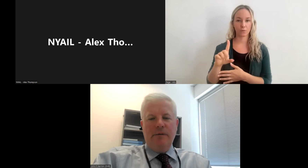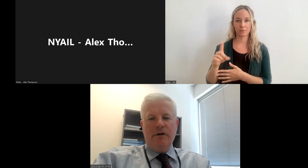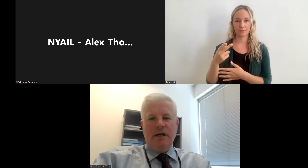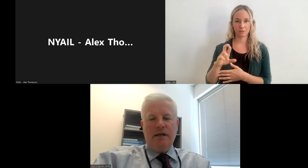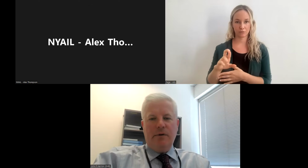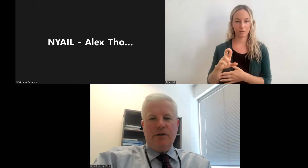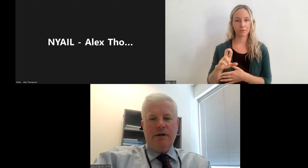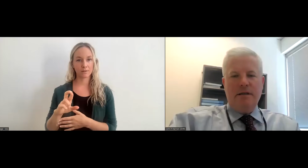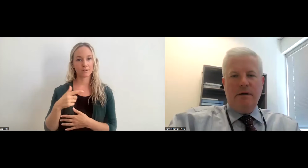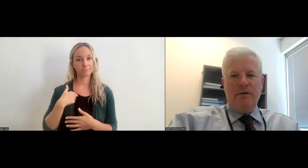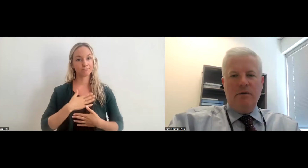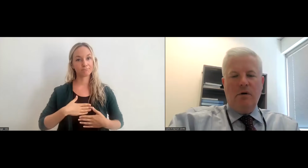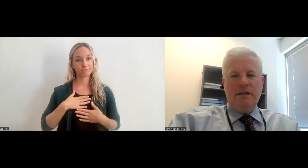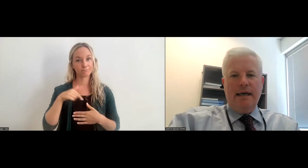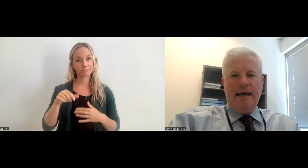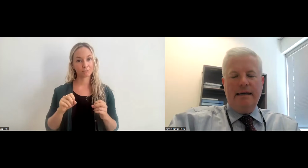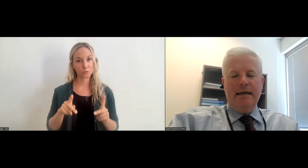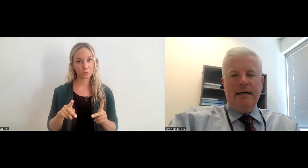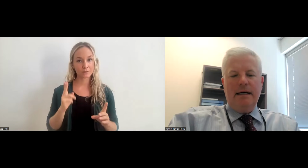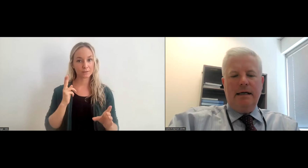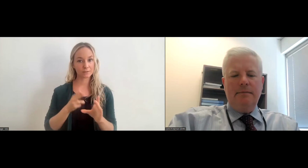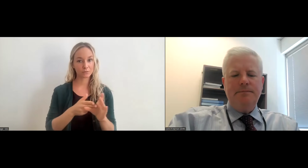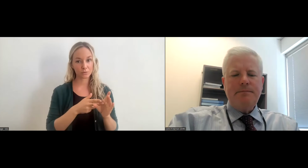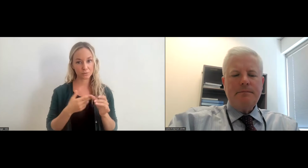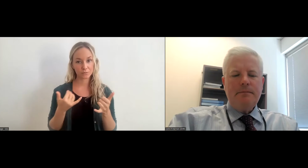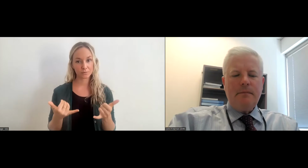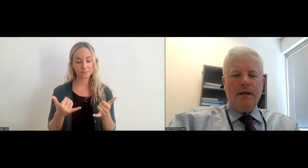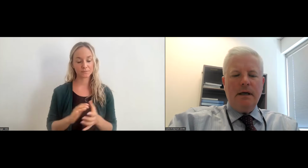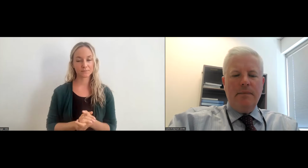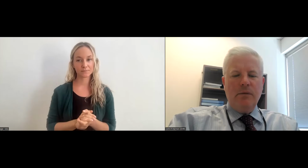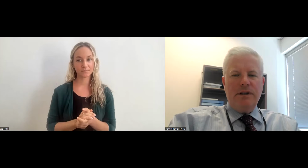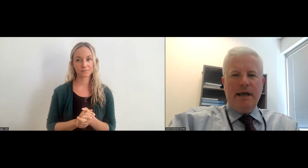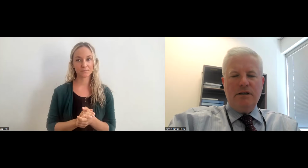I've been with the agency a little over 14 years now, And